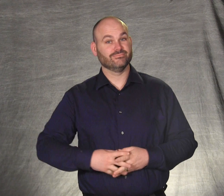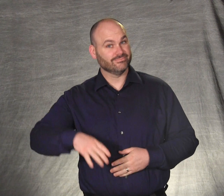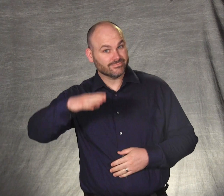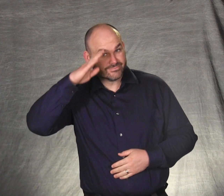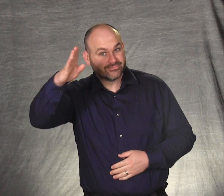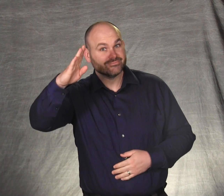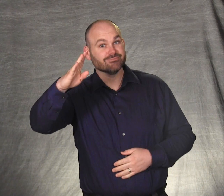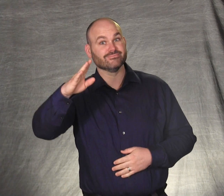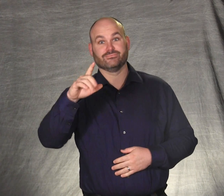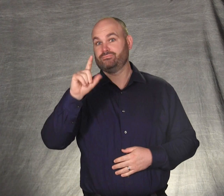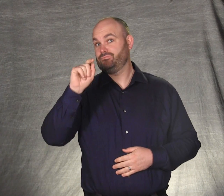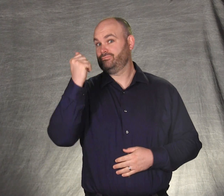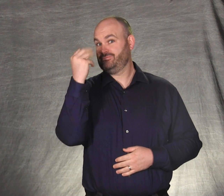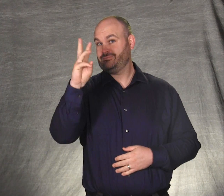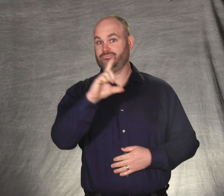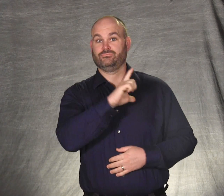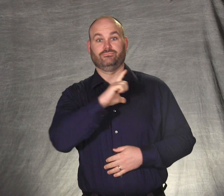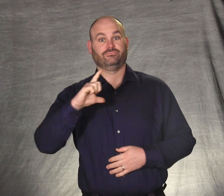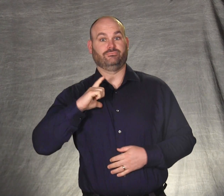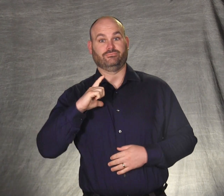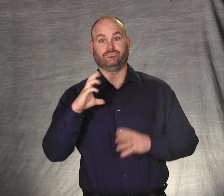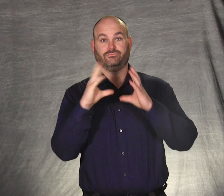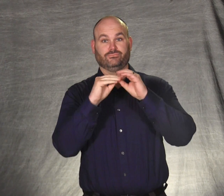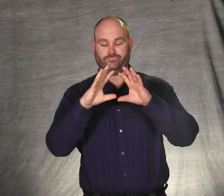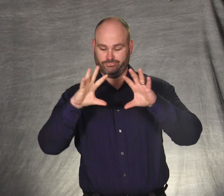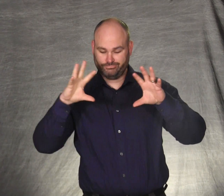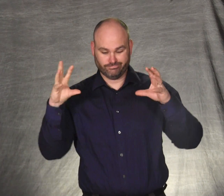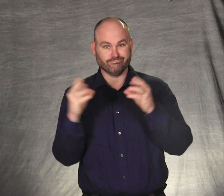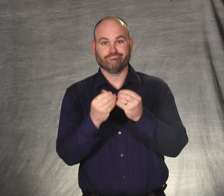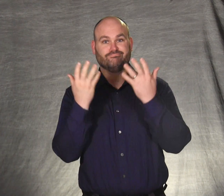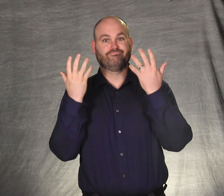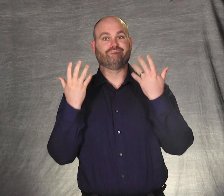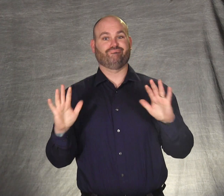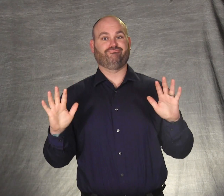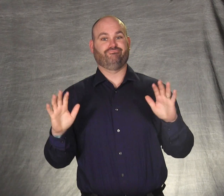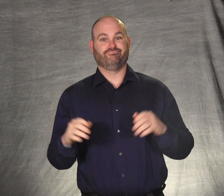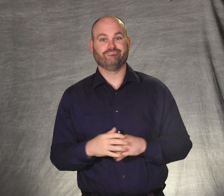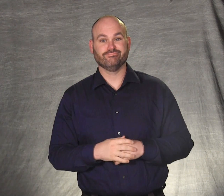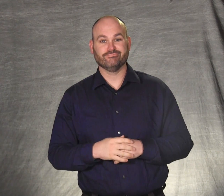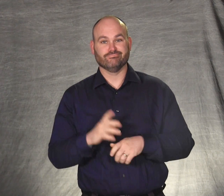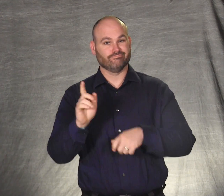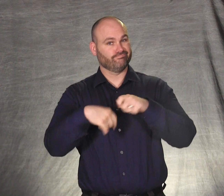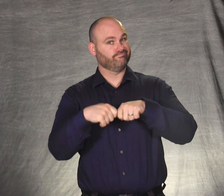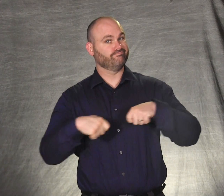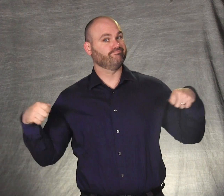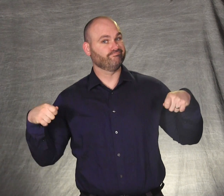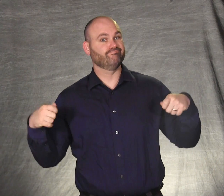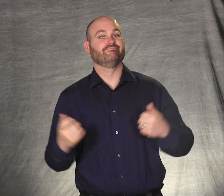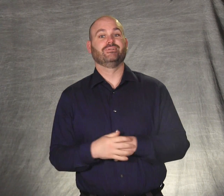2016 Legislative Session Wrap Up